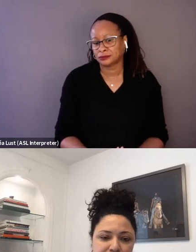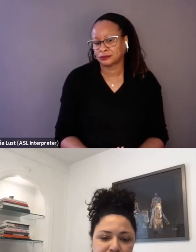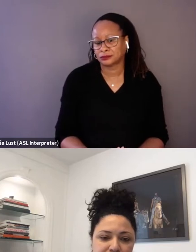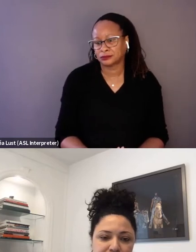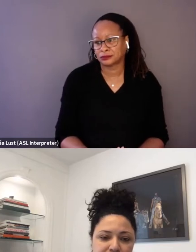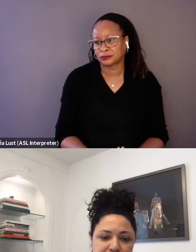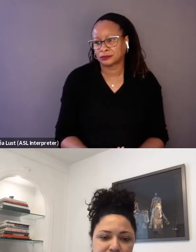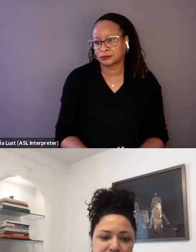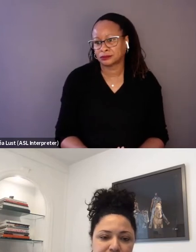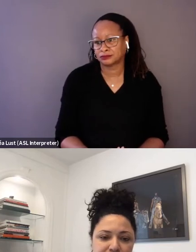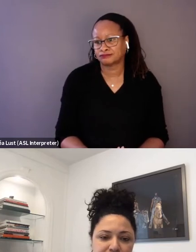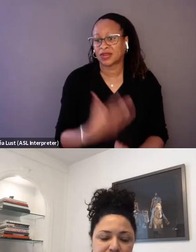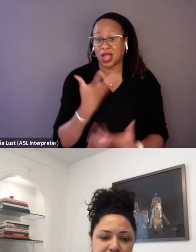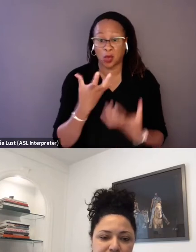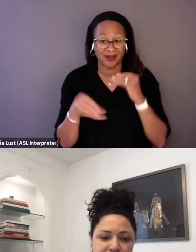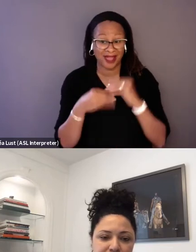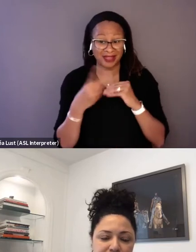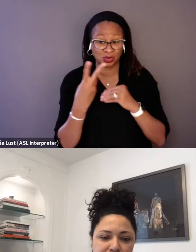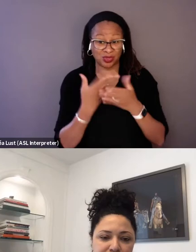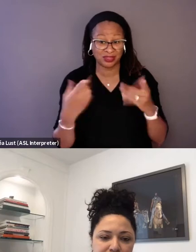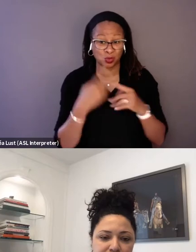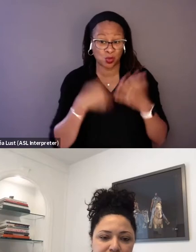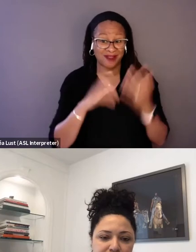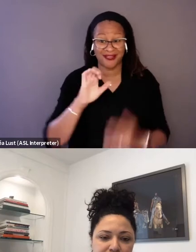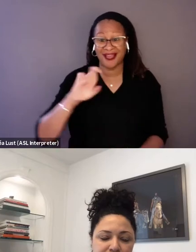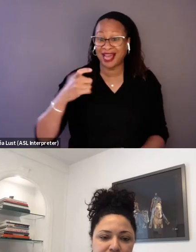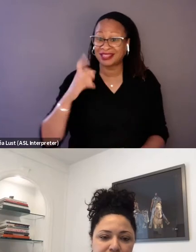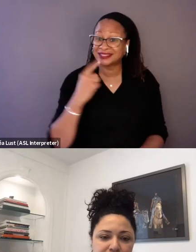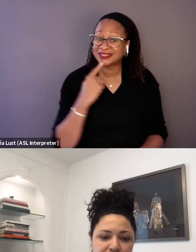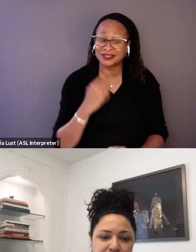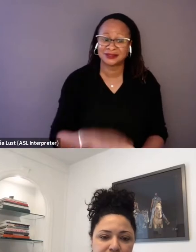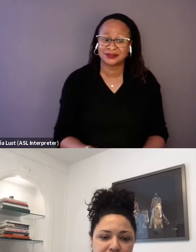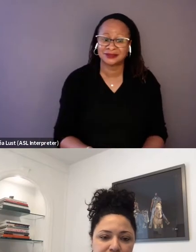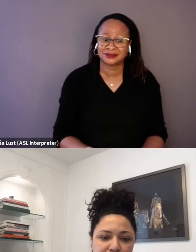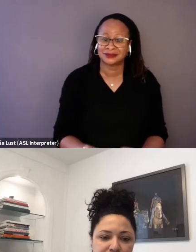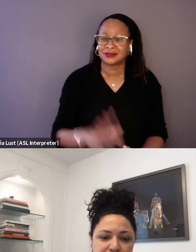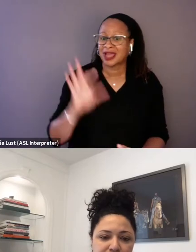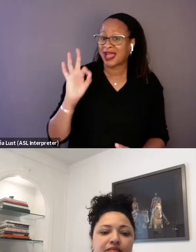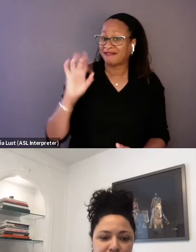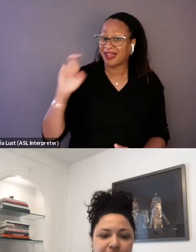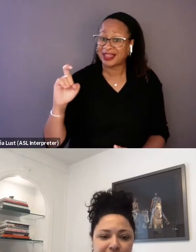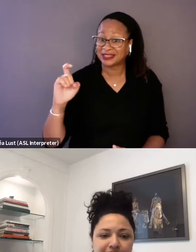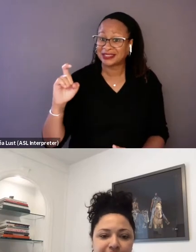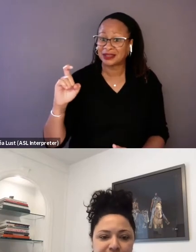I just want to add two things to what Alex said which is, you know, FX was incredibly supportive.